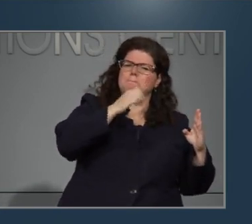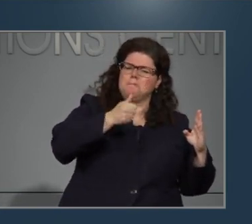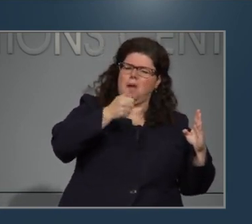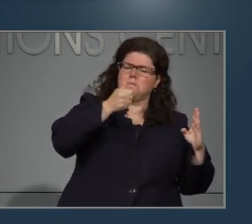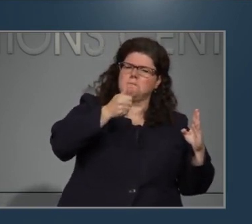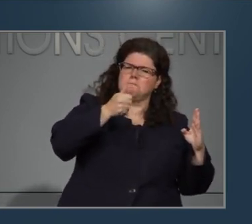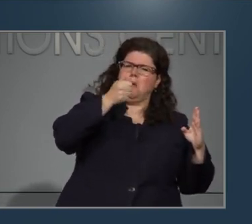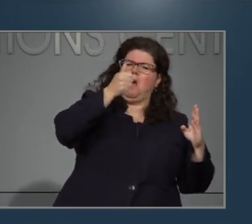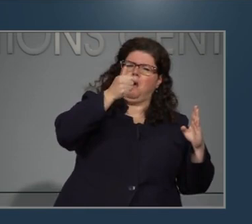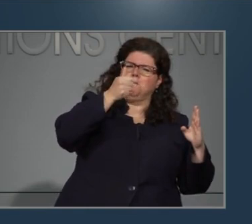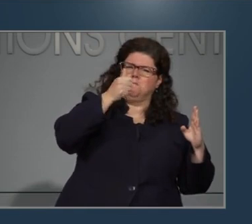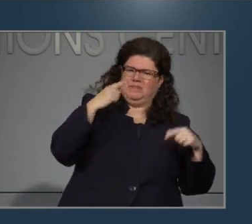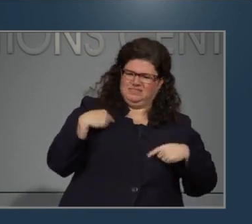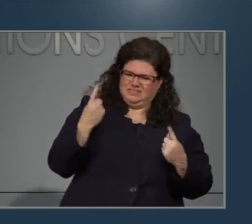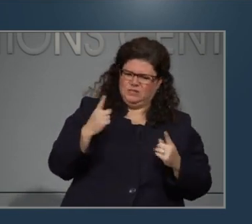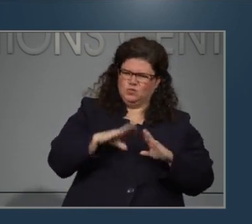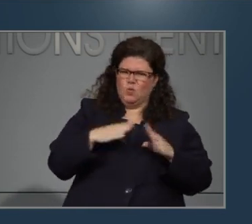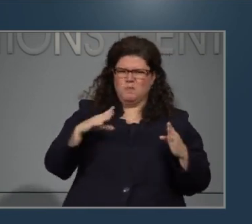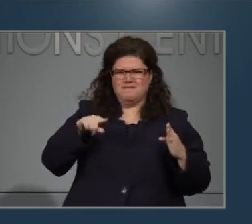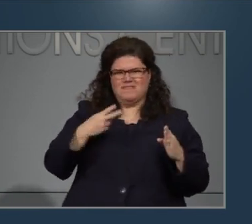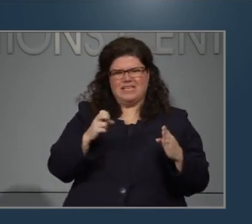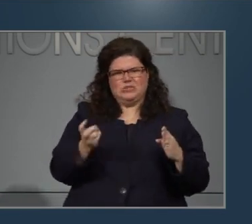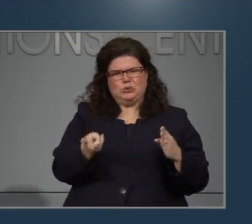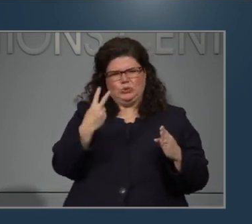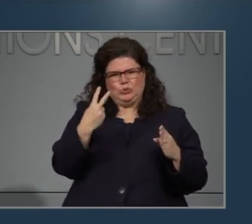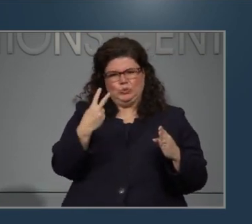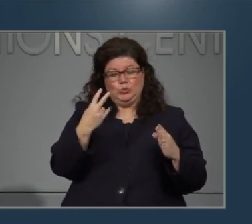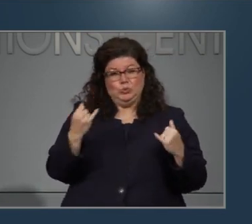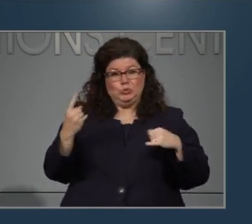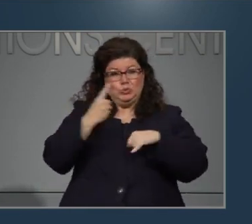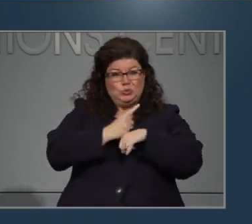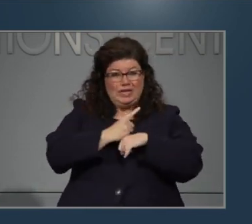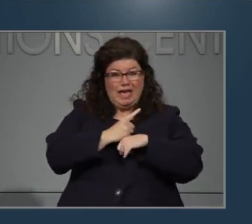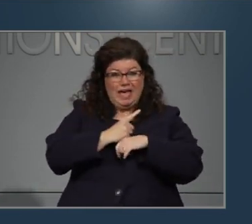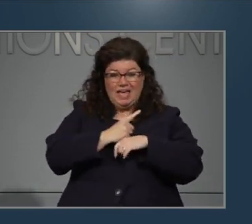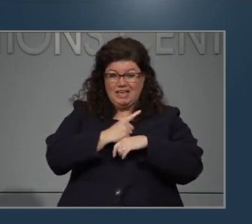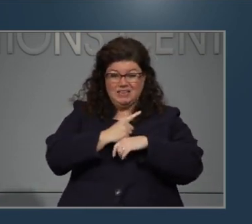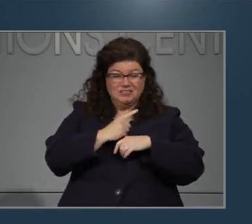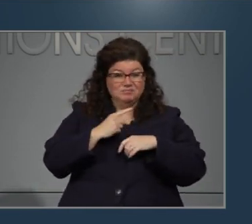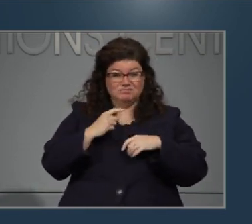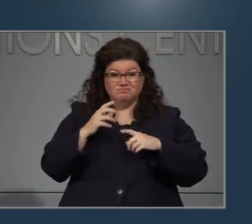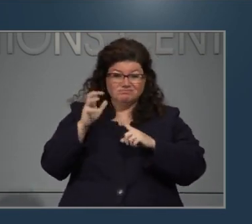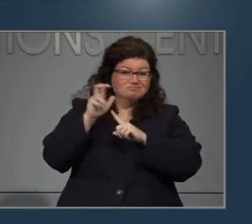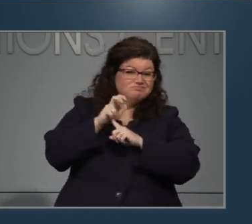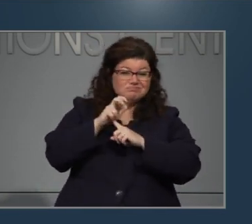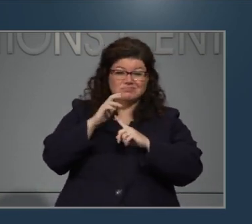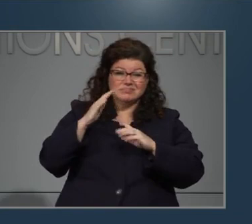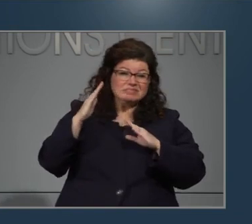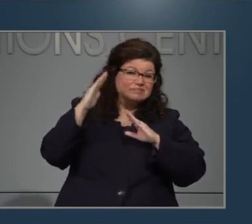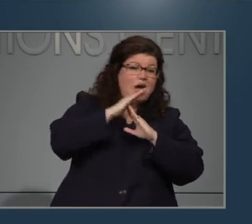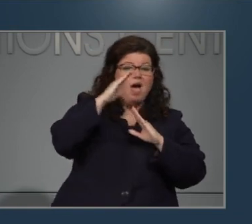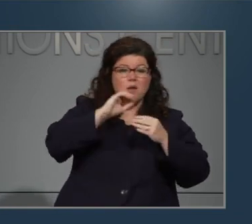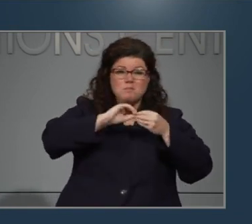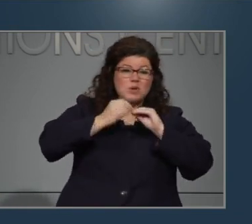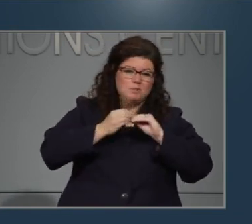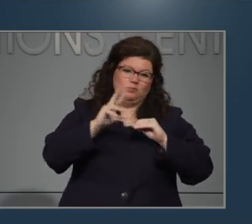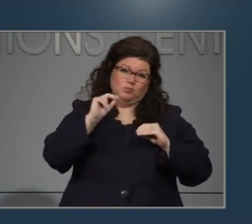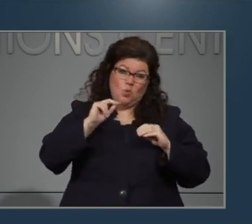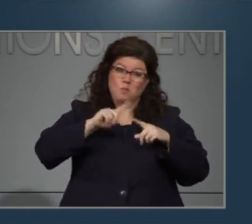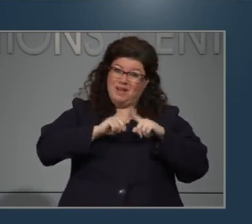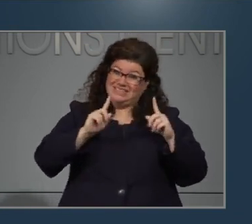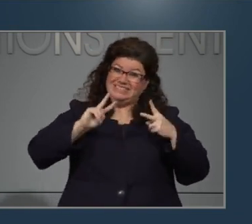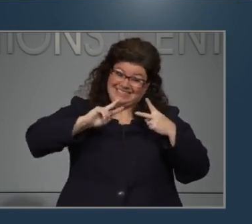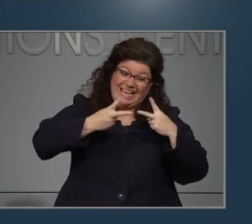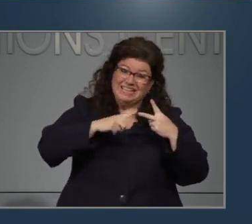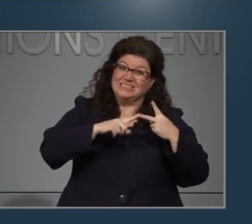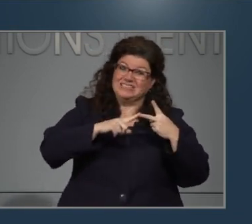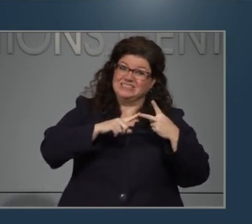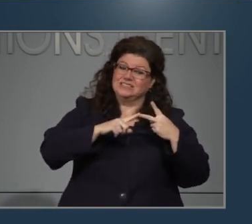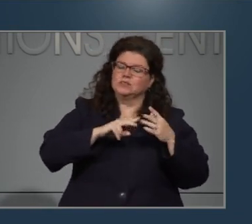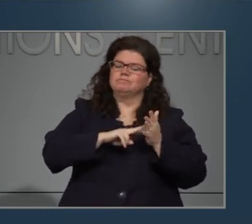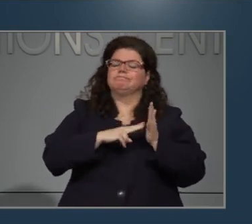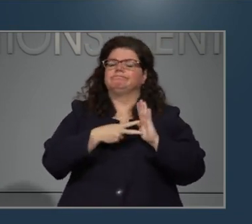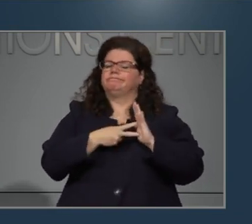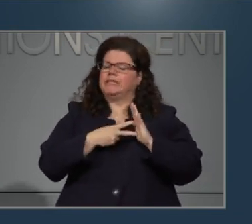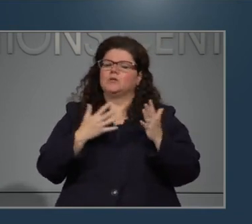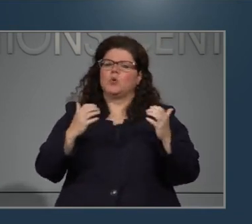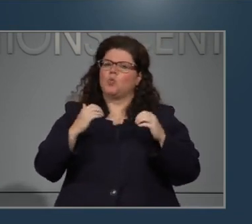HOWEVER, THIS TREND HAS CONTINUED TO BE ELEVATED THROUGH MOST OF OUR PHASE 2 OPENING AND TODAY WE SAW THE SECOND HIGHEST NUMBER OF CASES AT 1721.